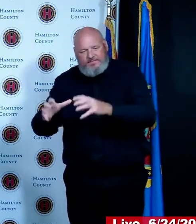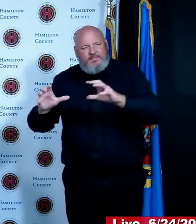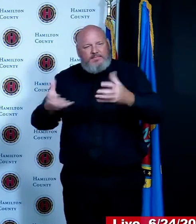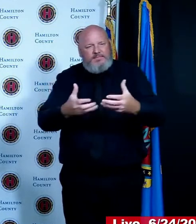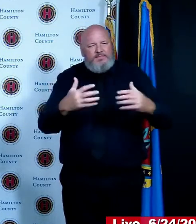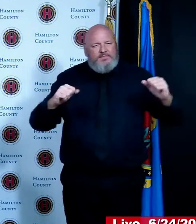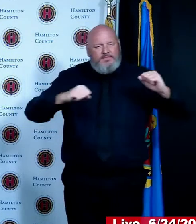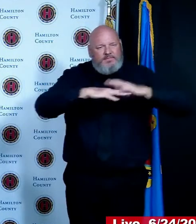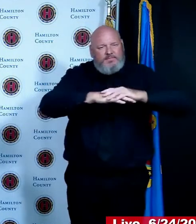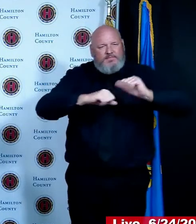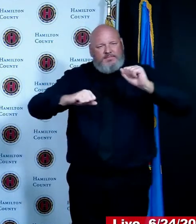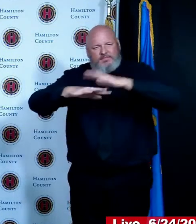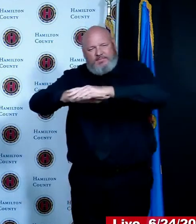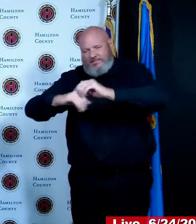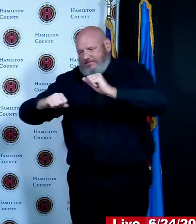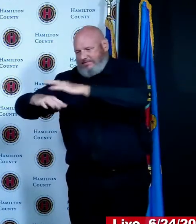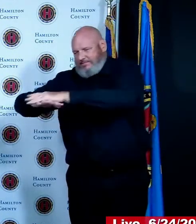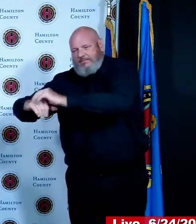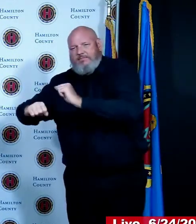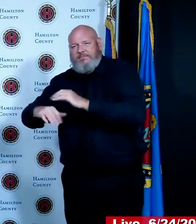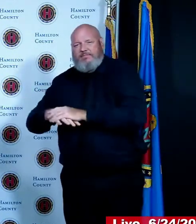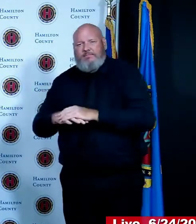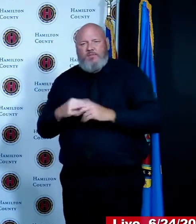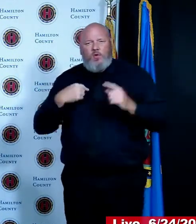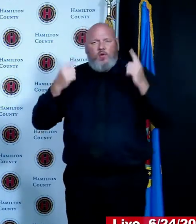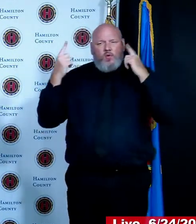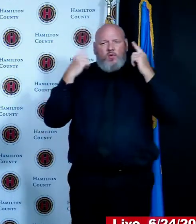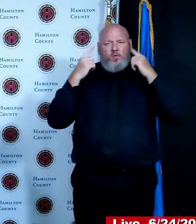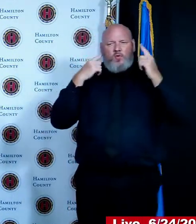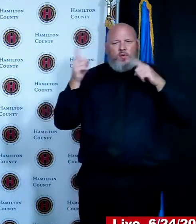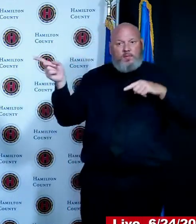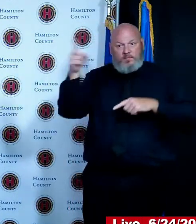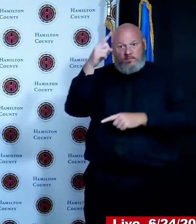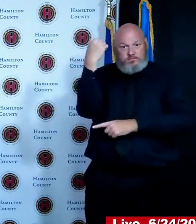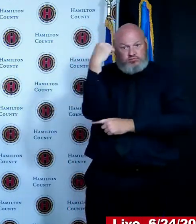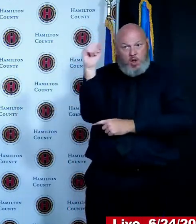protests might have caused some spread any indication of that we do not have